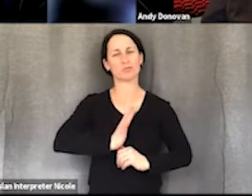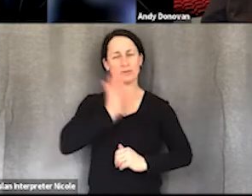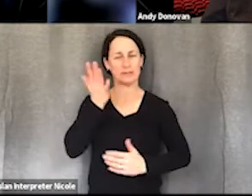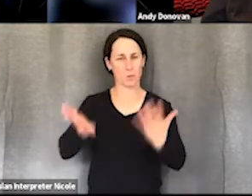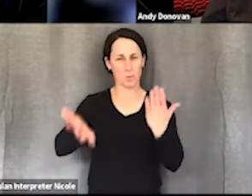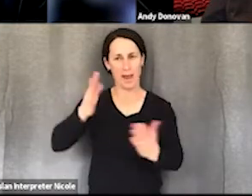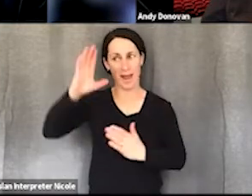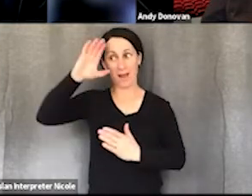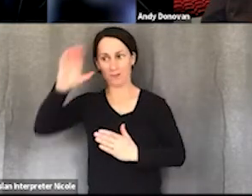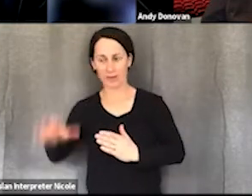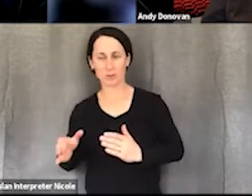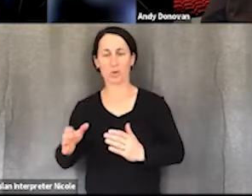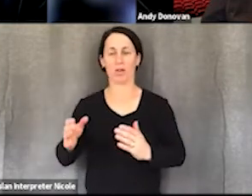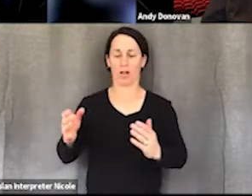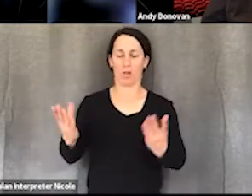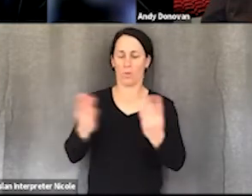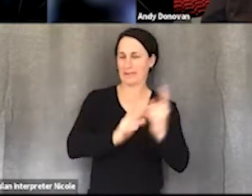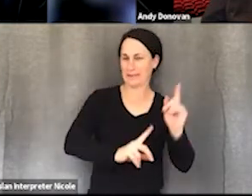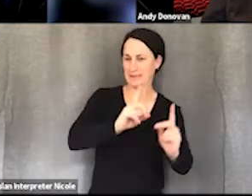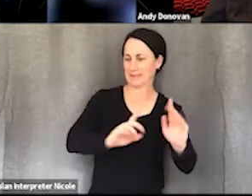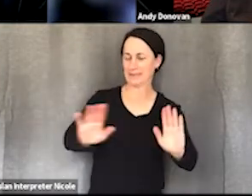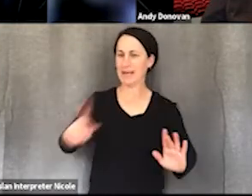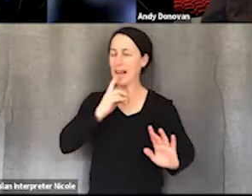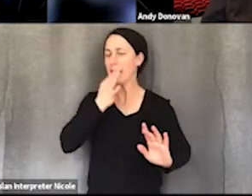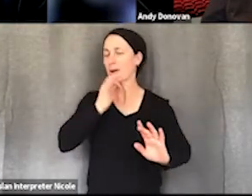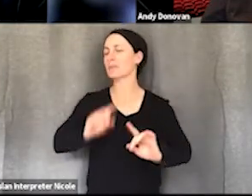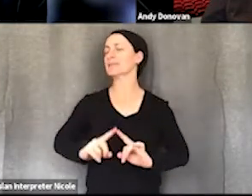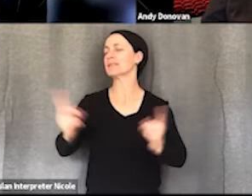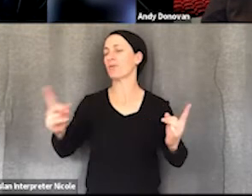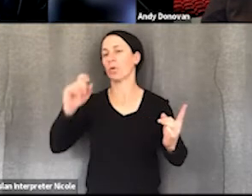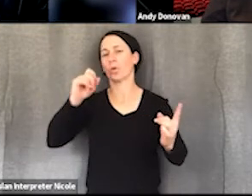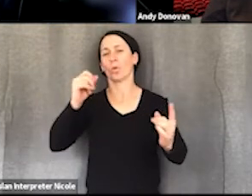of, in terms of people's future plans and decision making